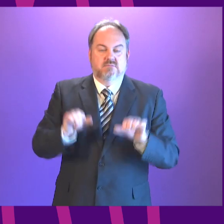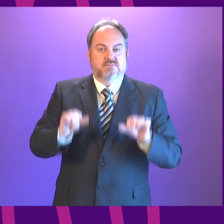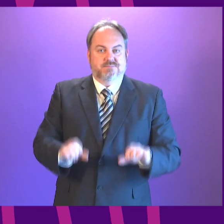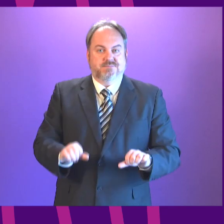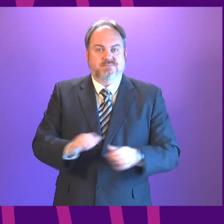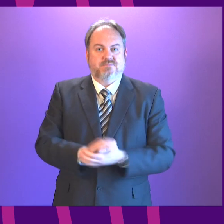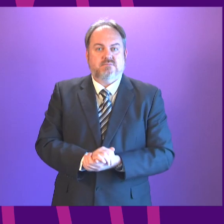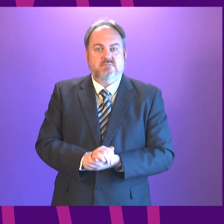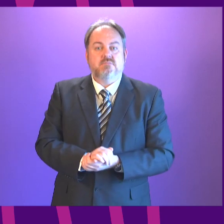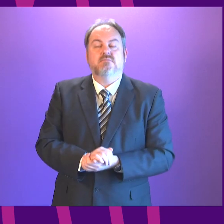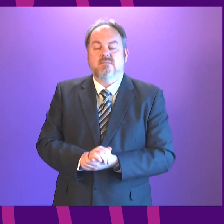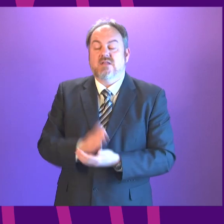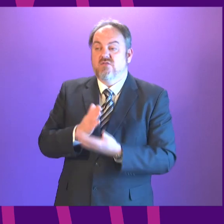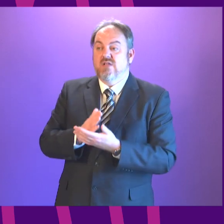they are resolved.